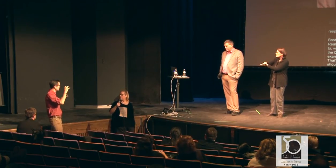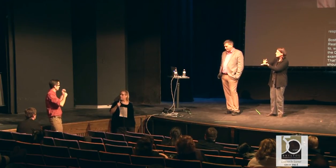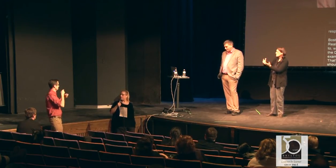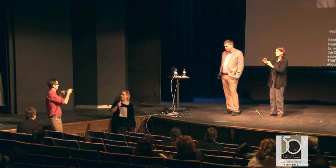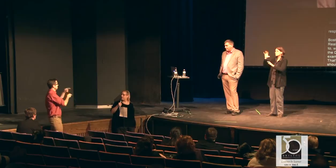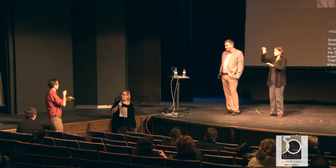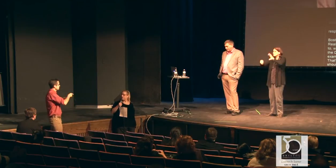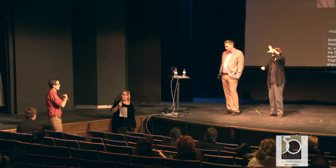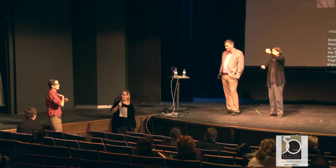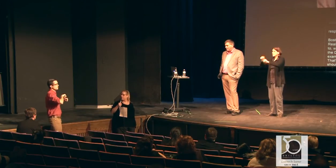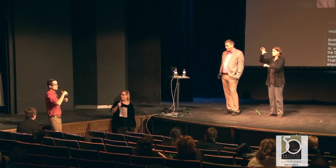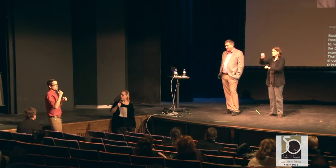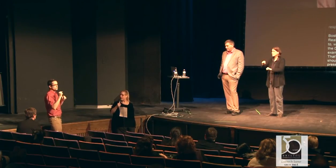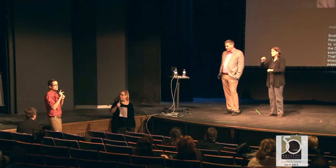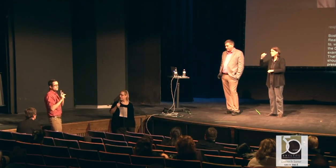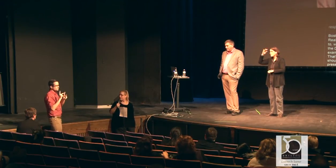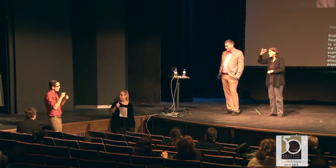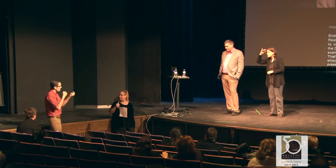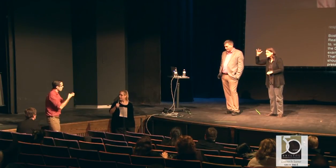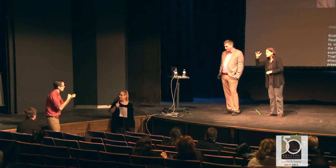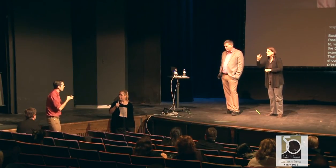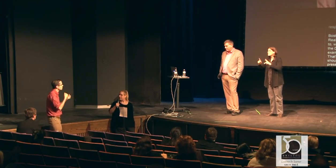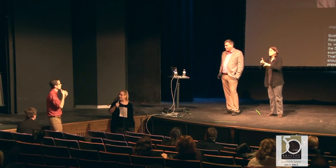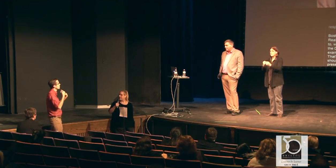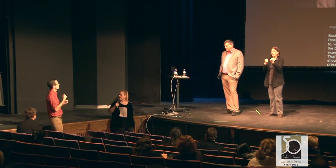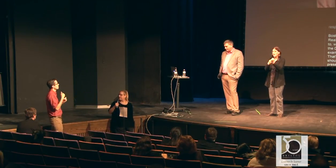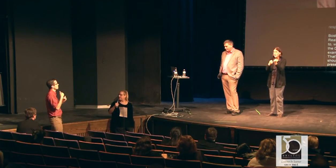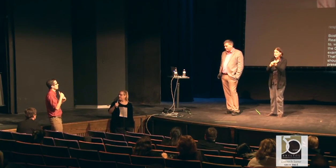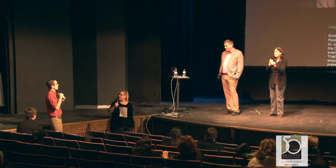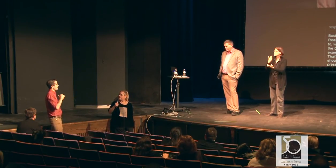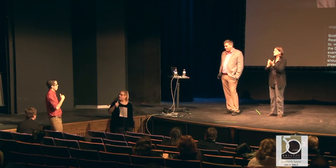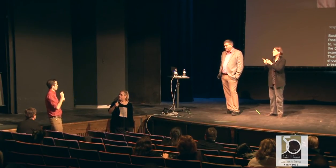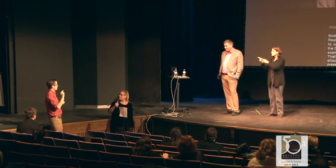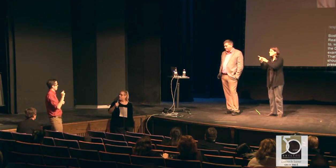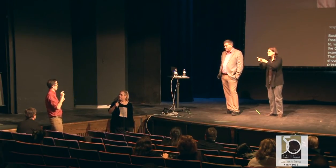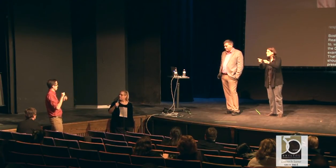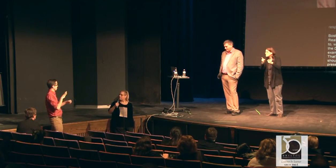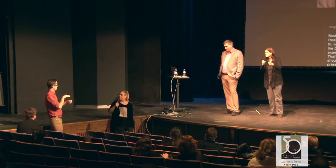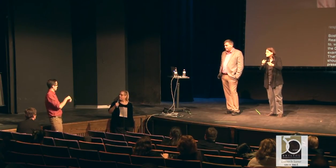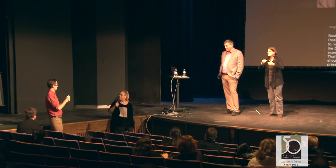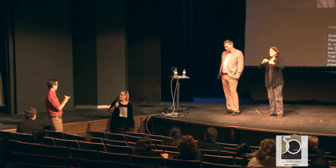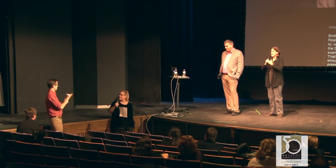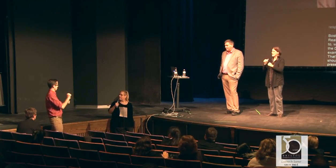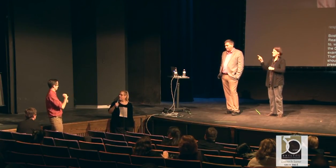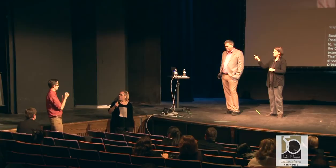presentation it talked about the crab theory and